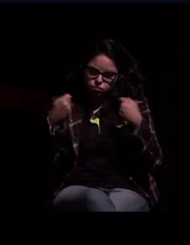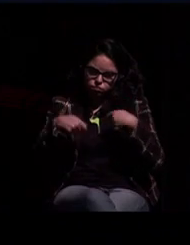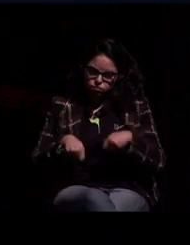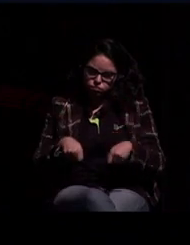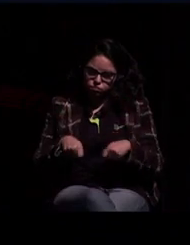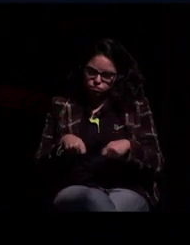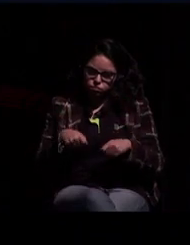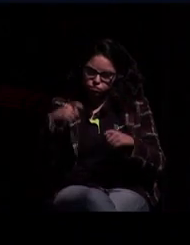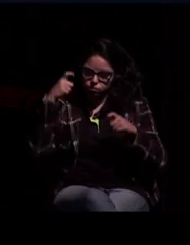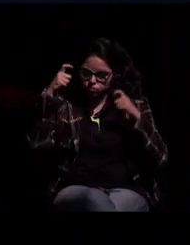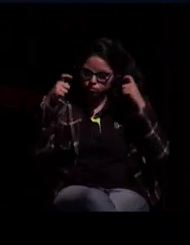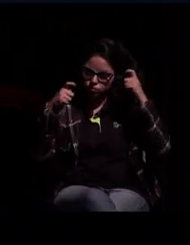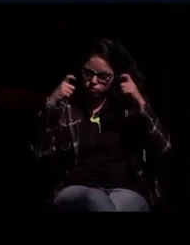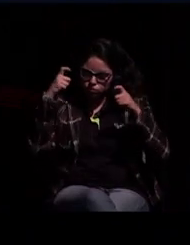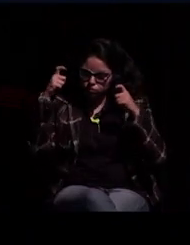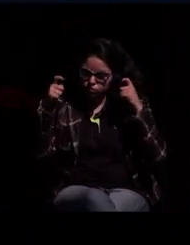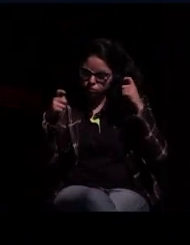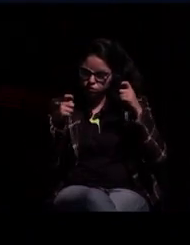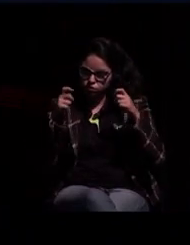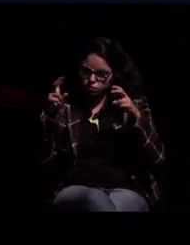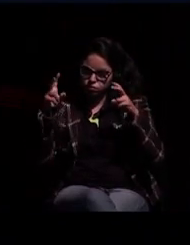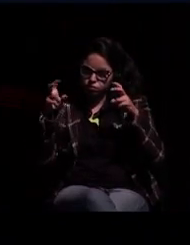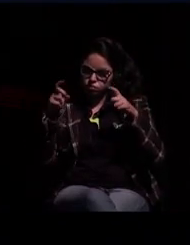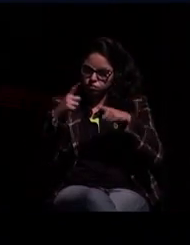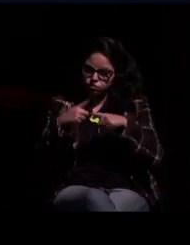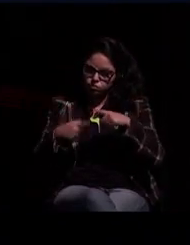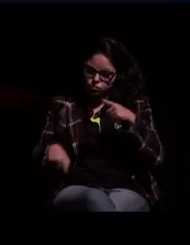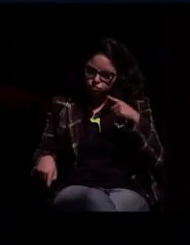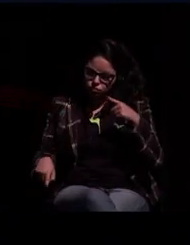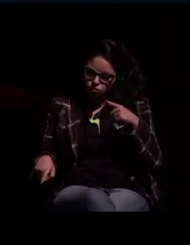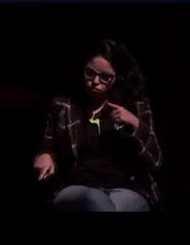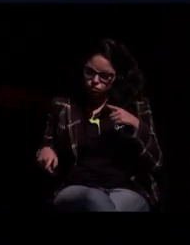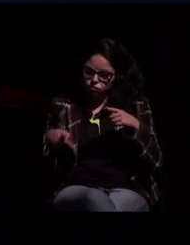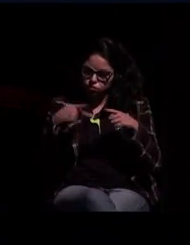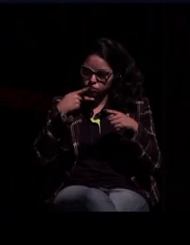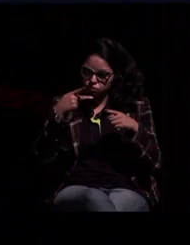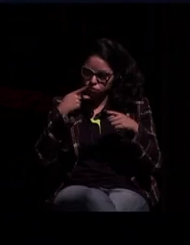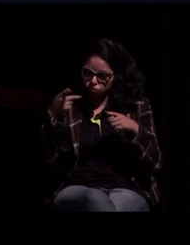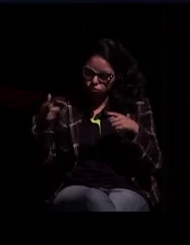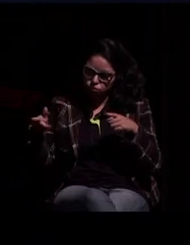So these subjects are taboo. They talk to us about things that make us invisible, those realities,